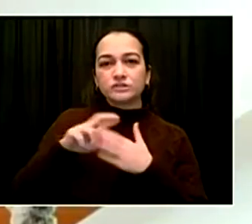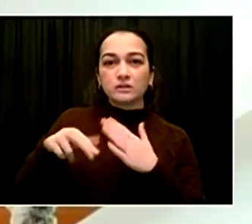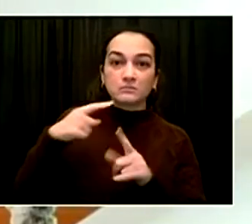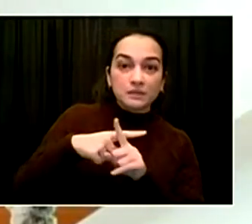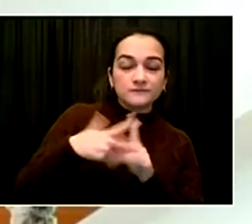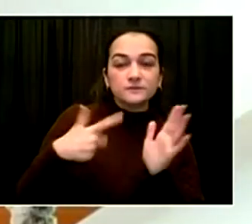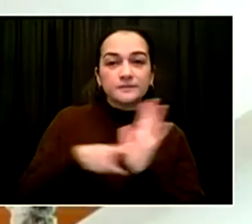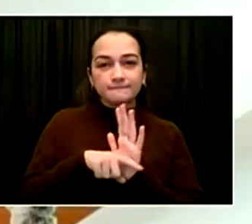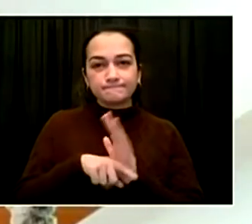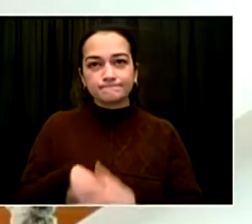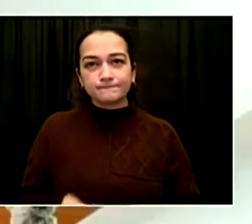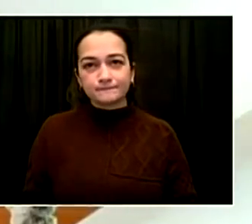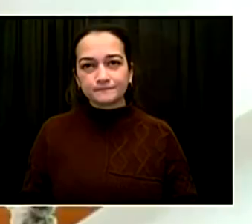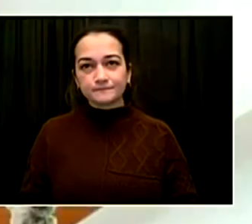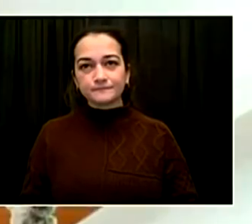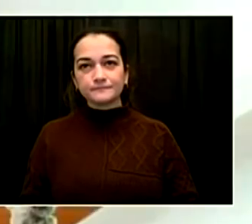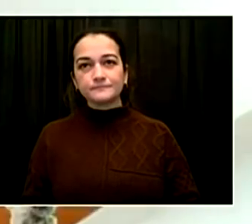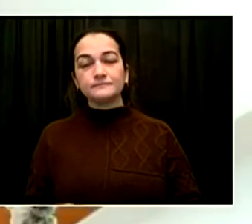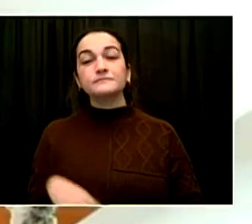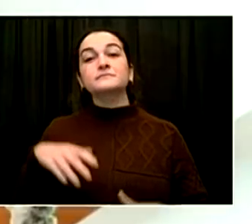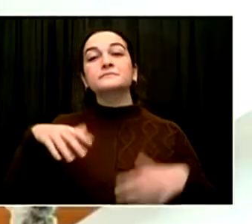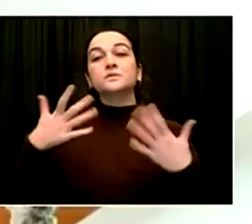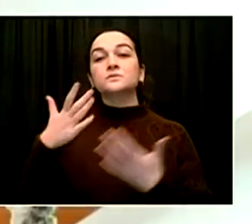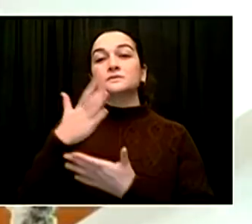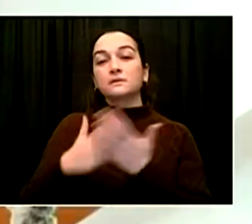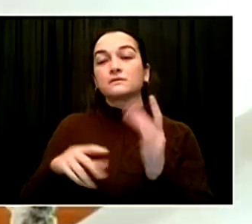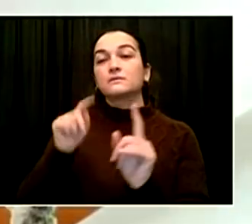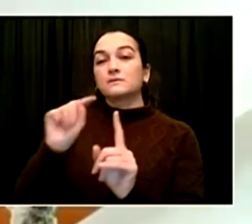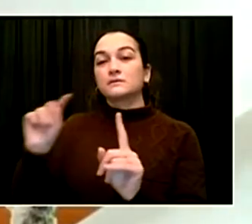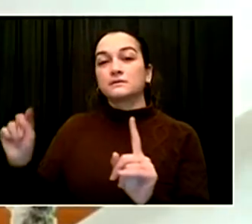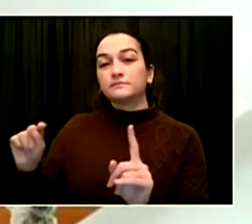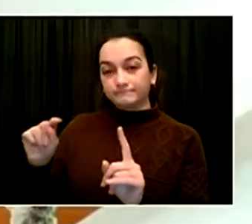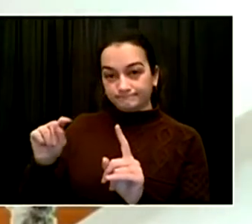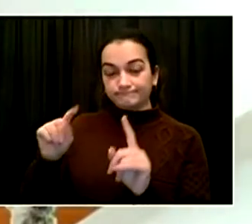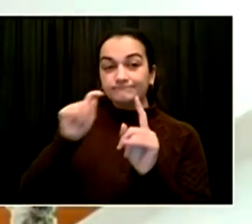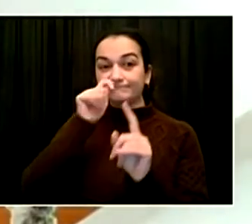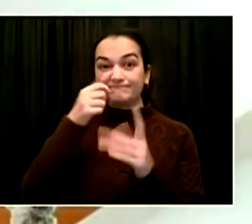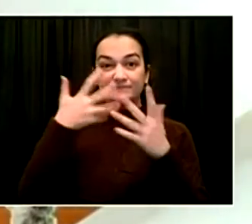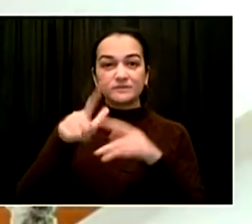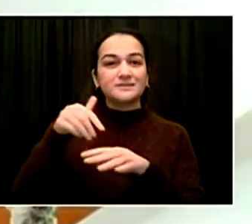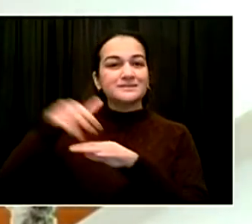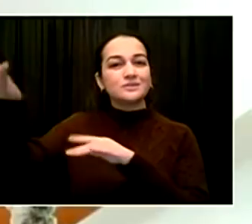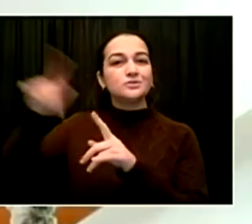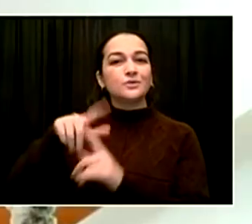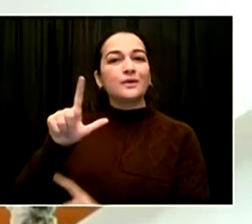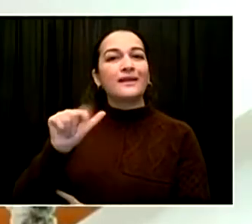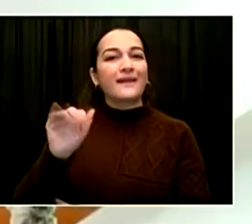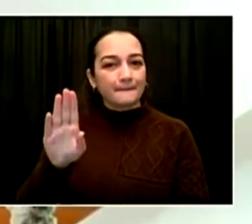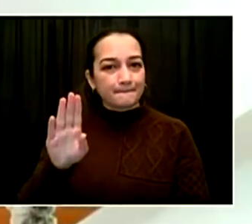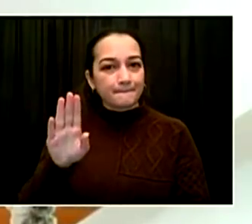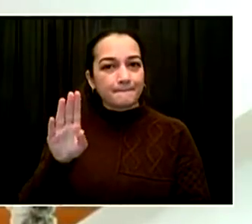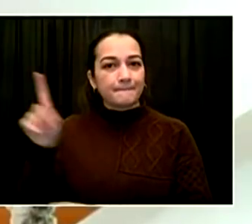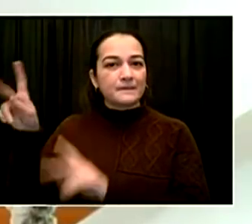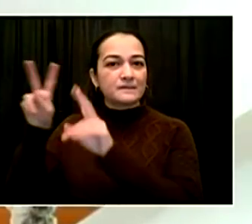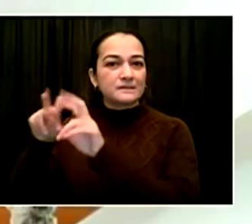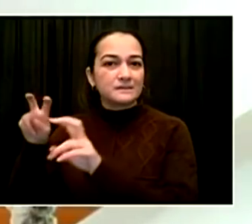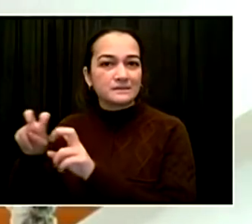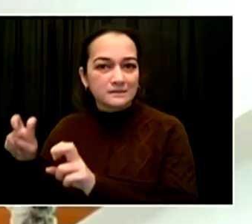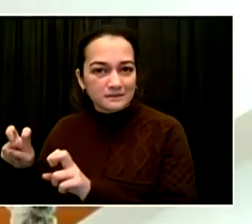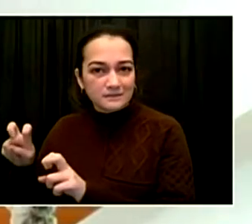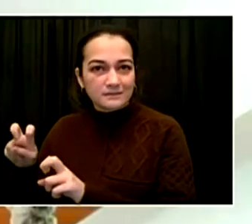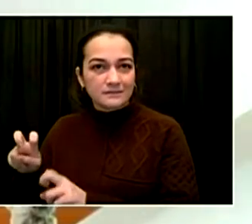THAT DO TESTING AND SEND THEIR